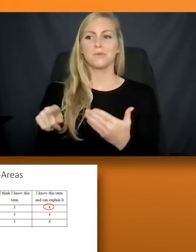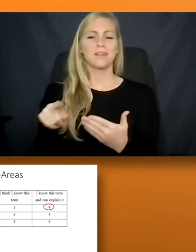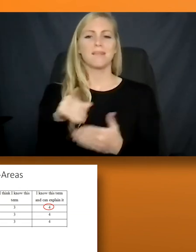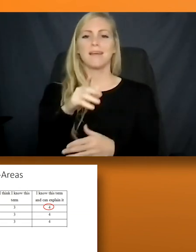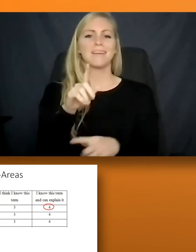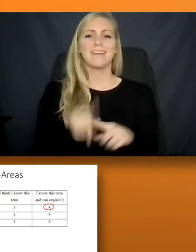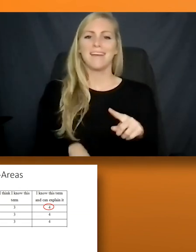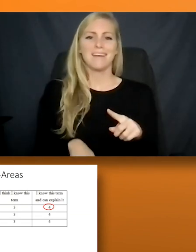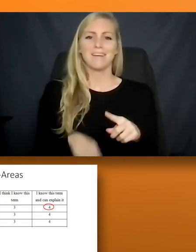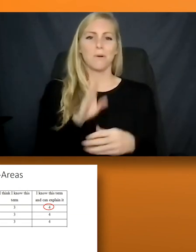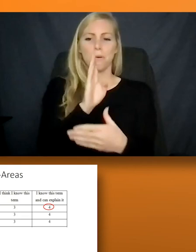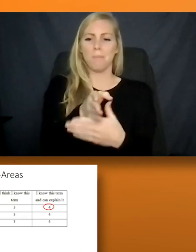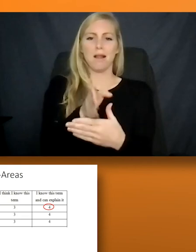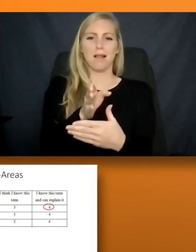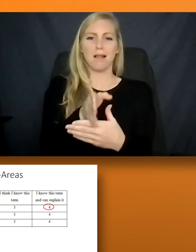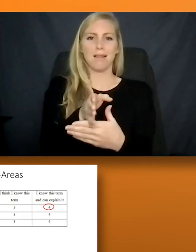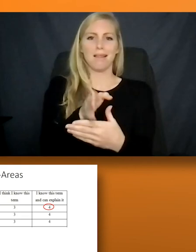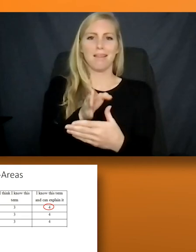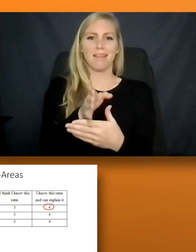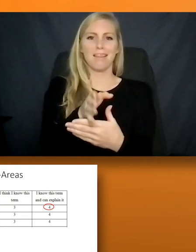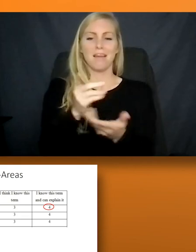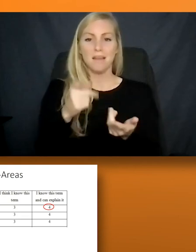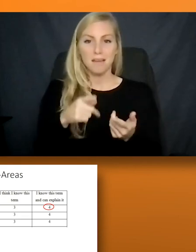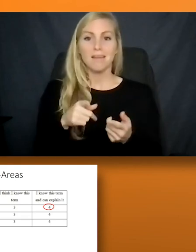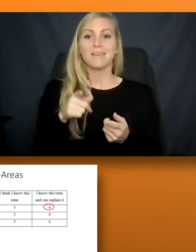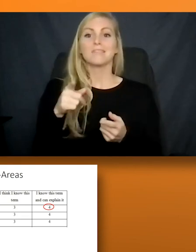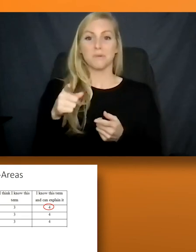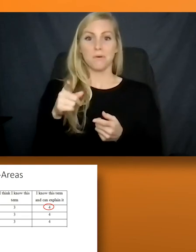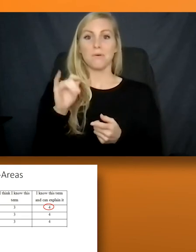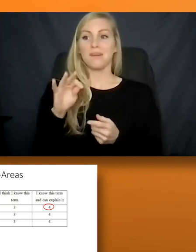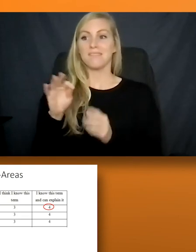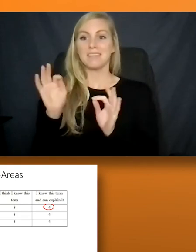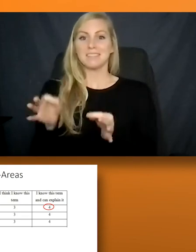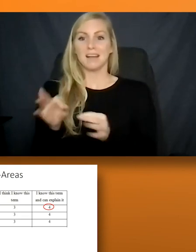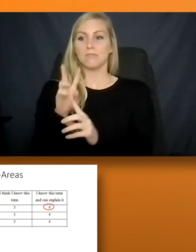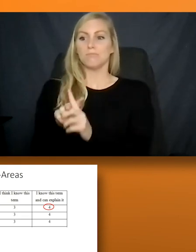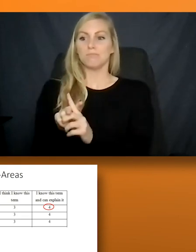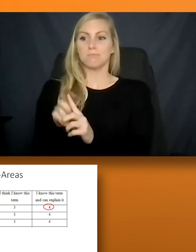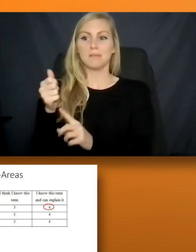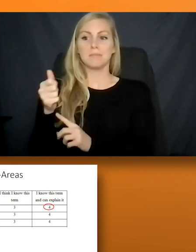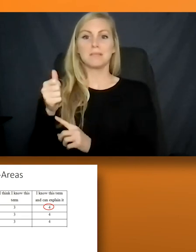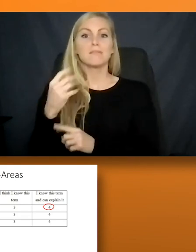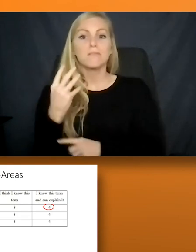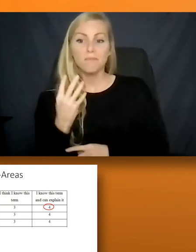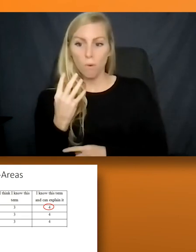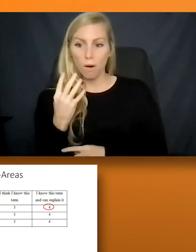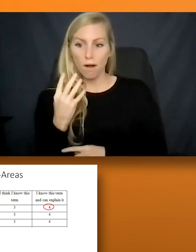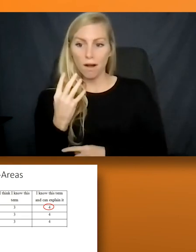So if you give them 4, they have to either decide whether they've just seen it or heard it or whether they think they know it